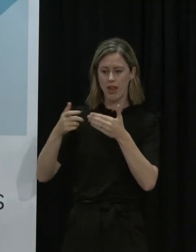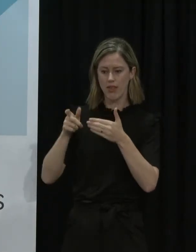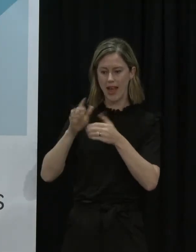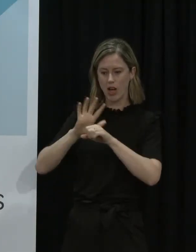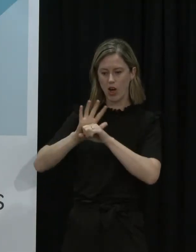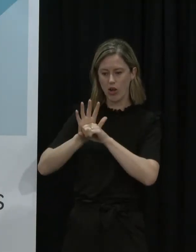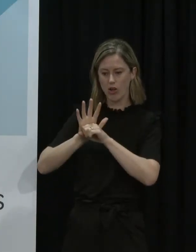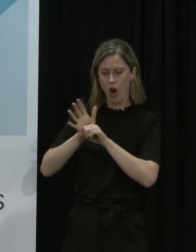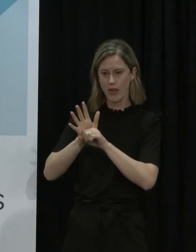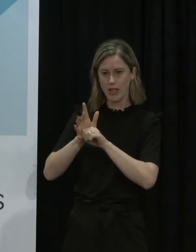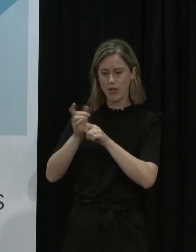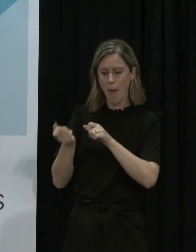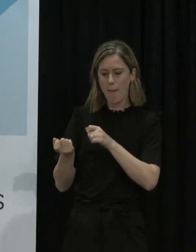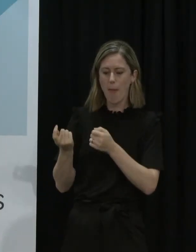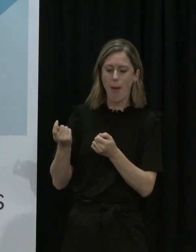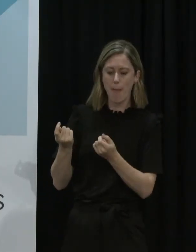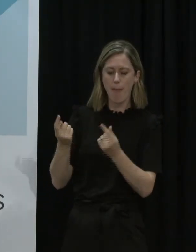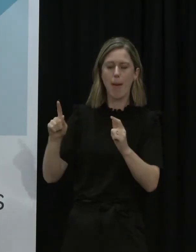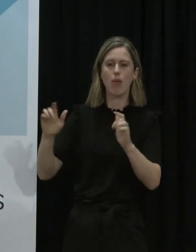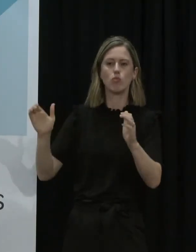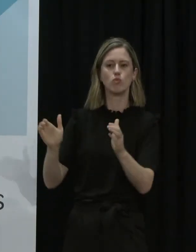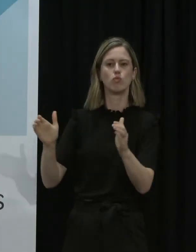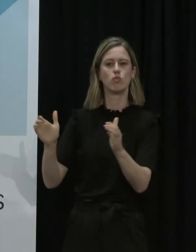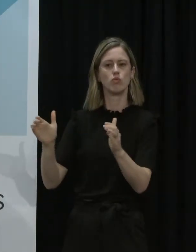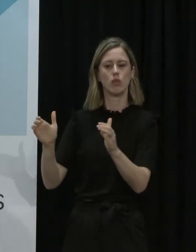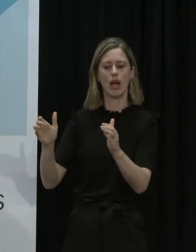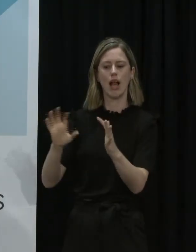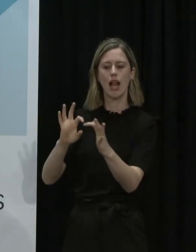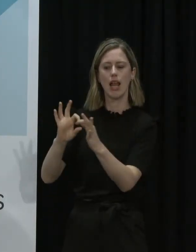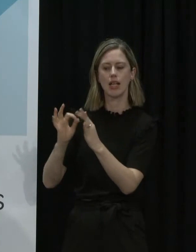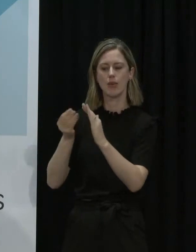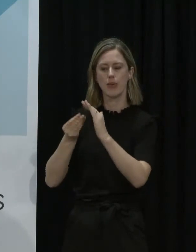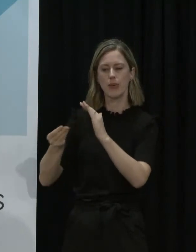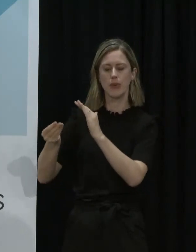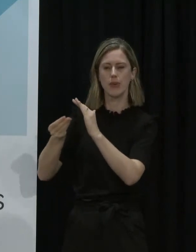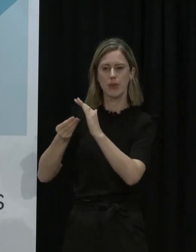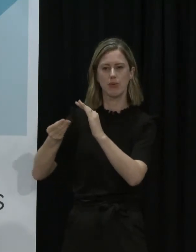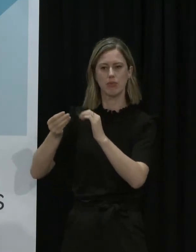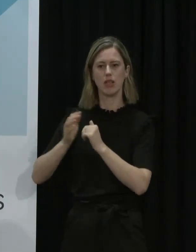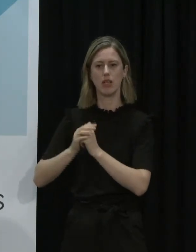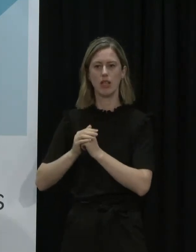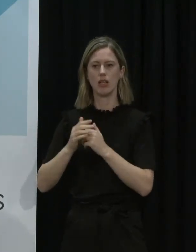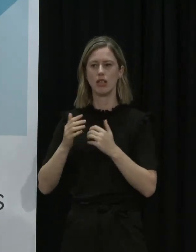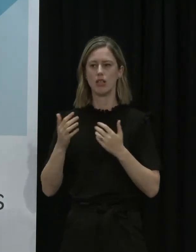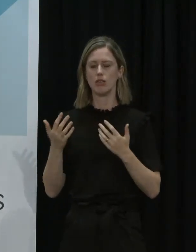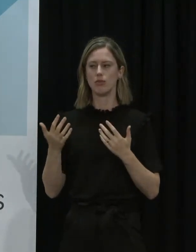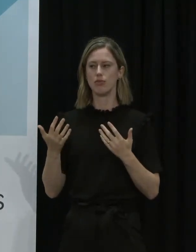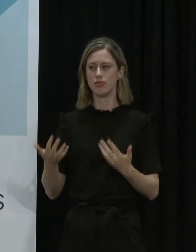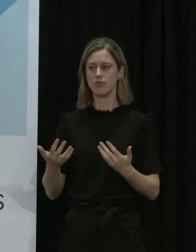now and think have been operating at quite some time keeping in check an outbreak